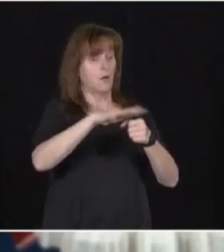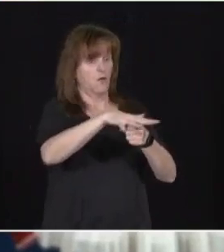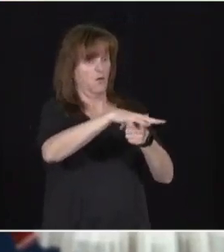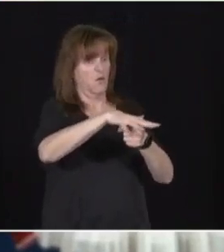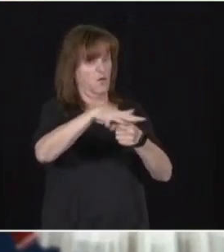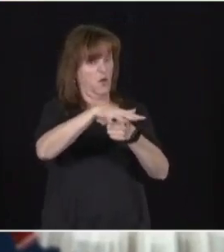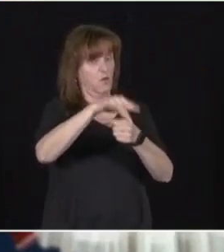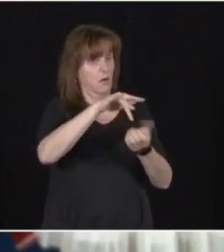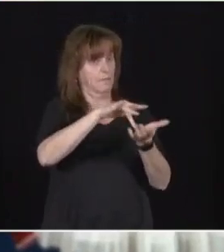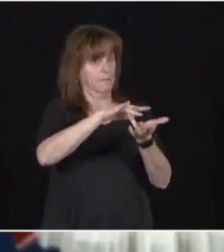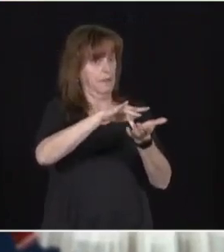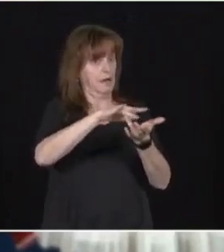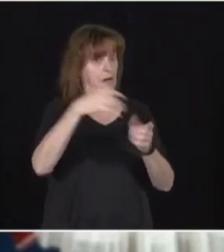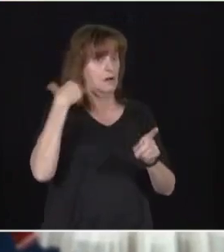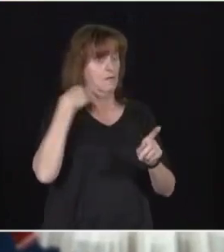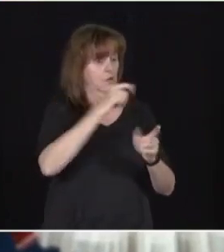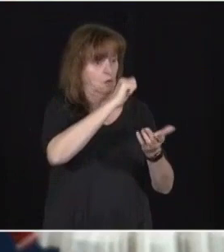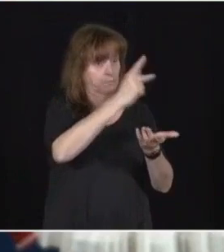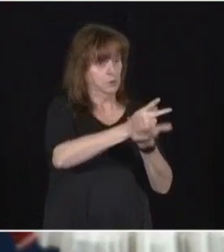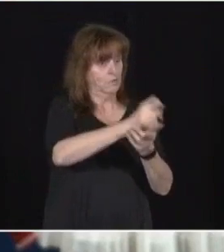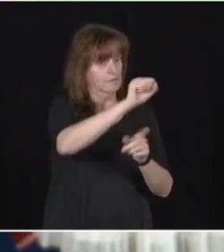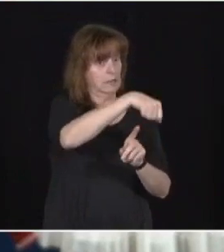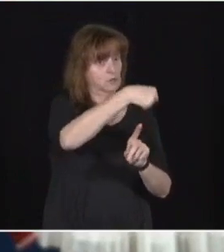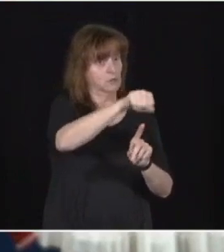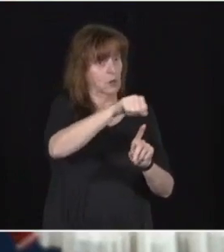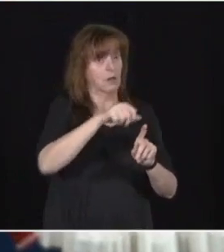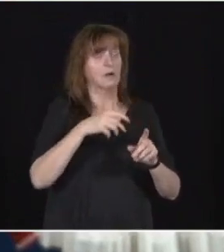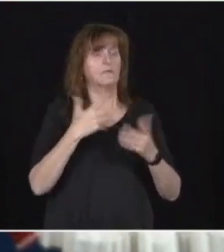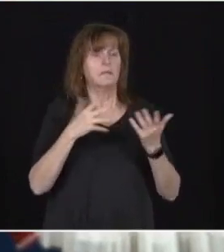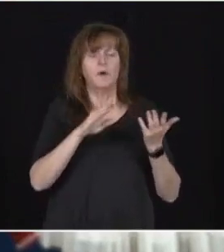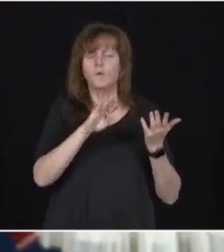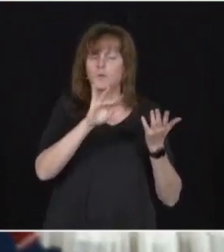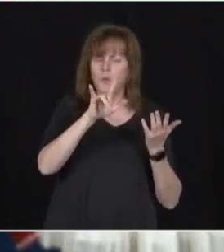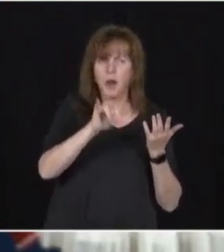approval and that could happen in July and August.